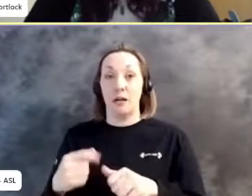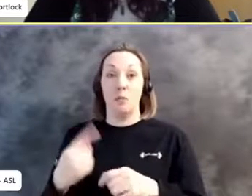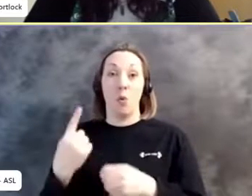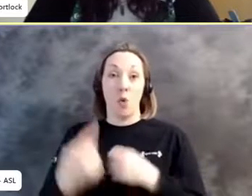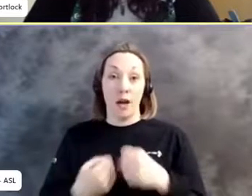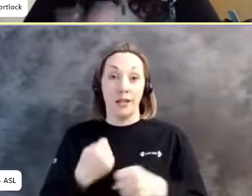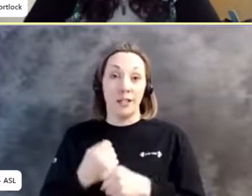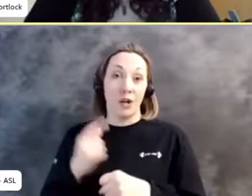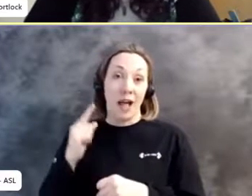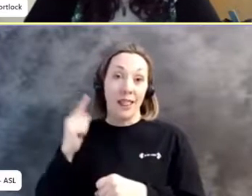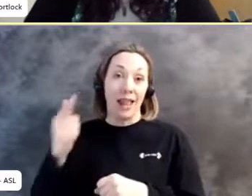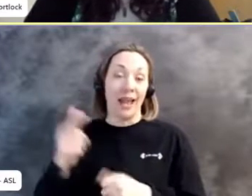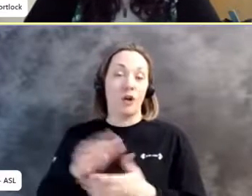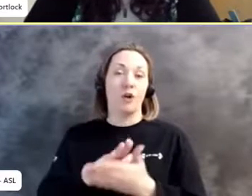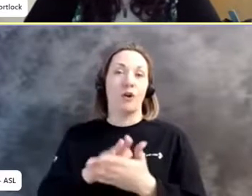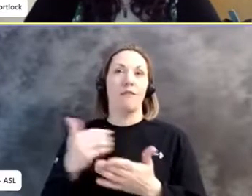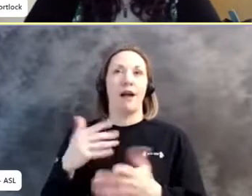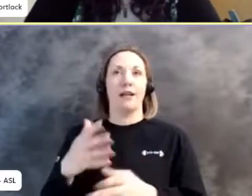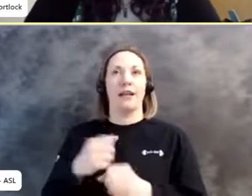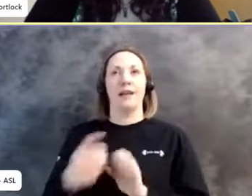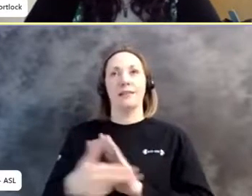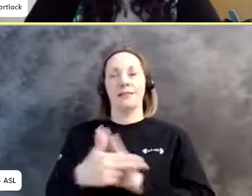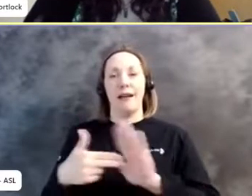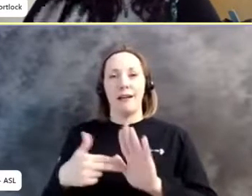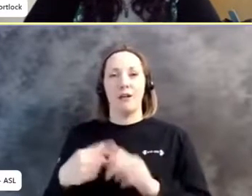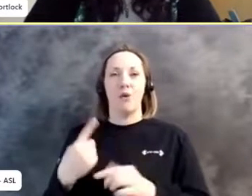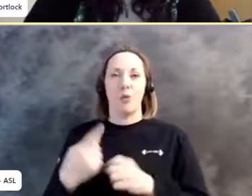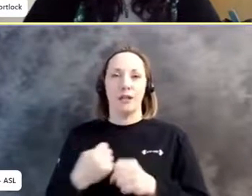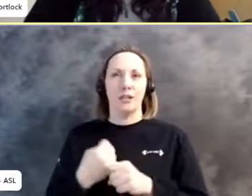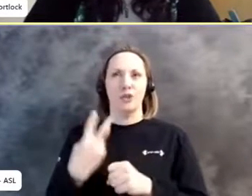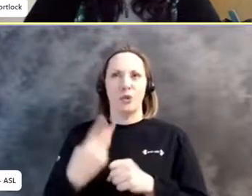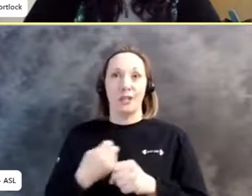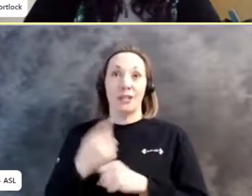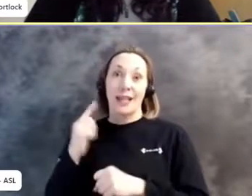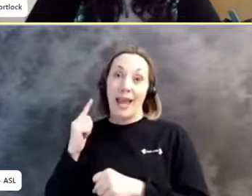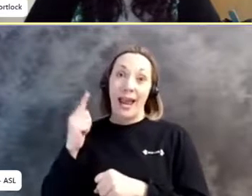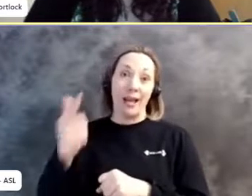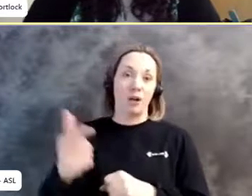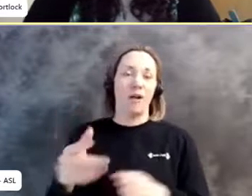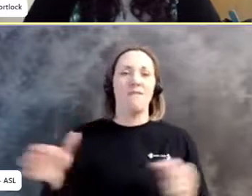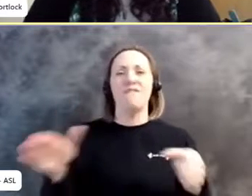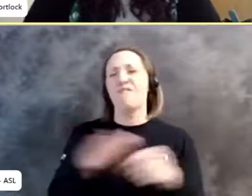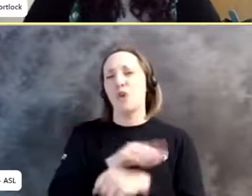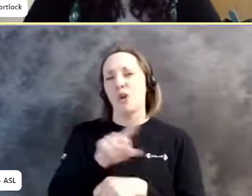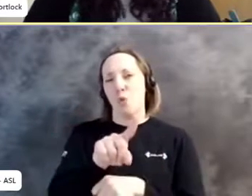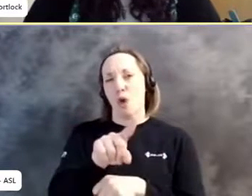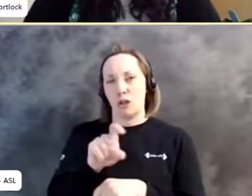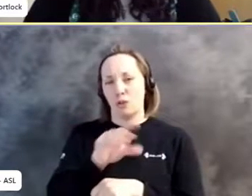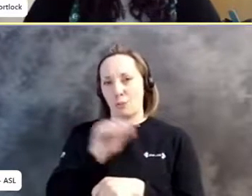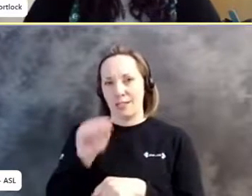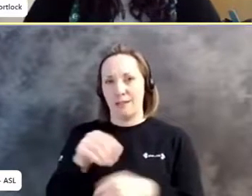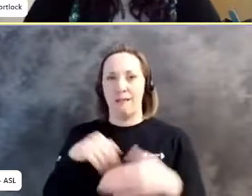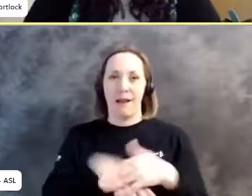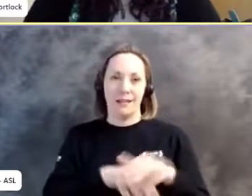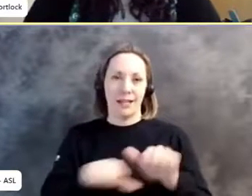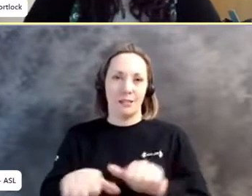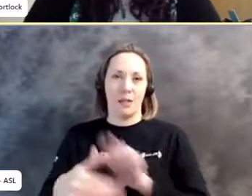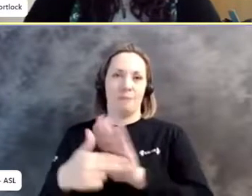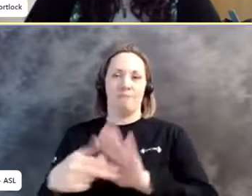low business, meaning that I could dedicate time to -- a year later that was formalized with their title and a year